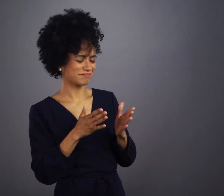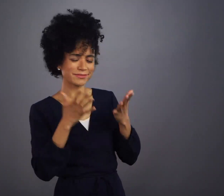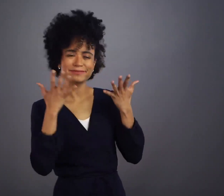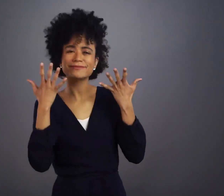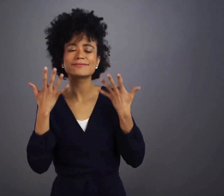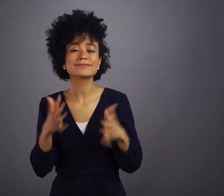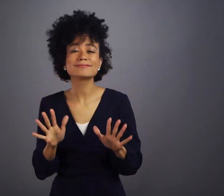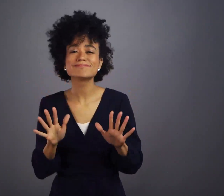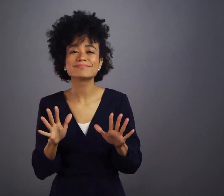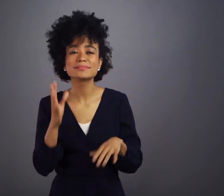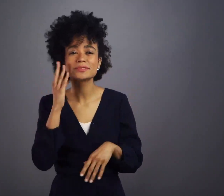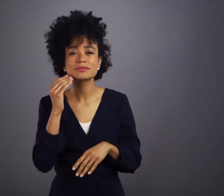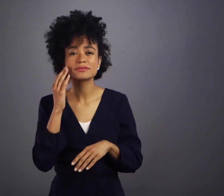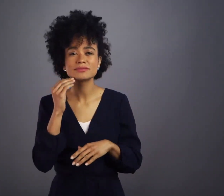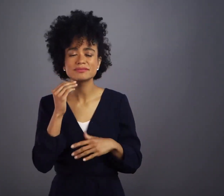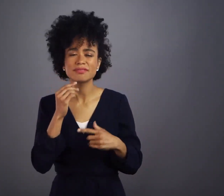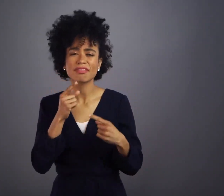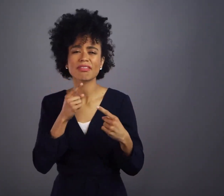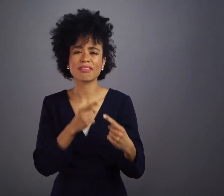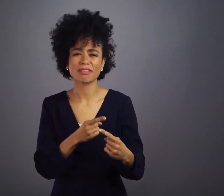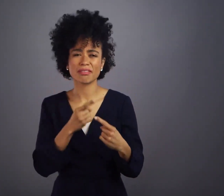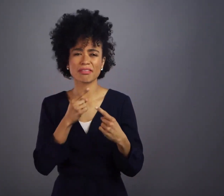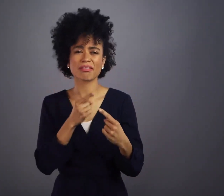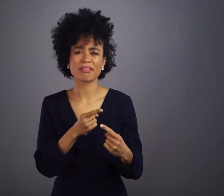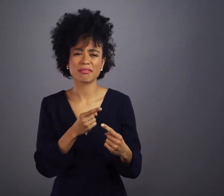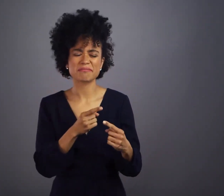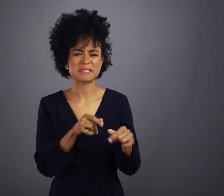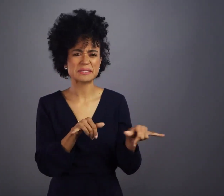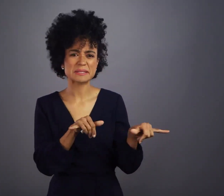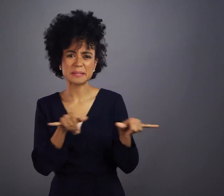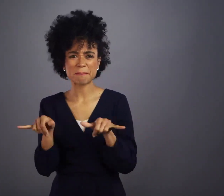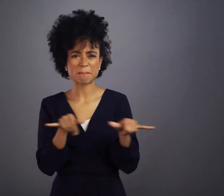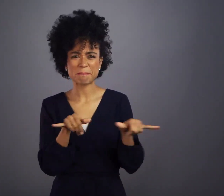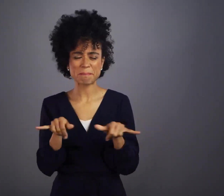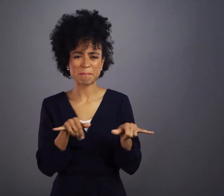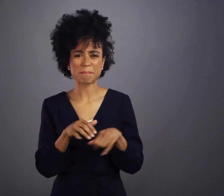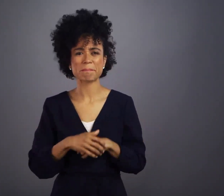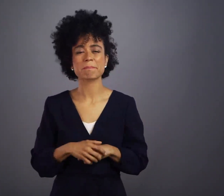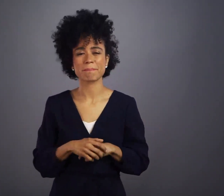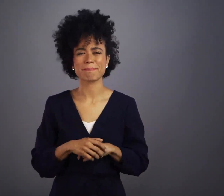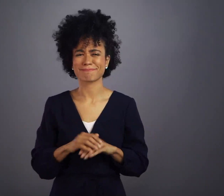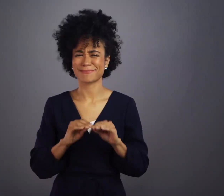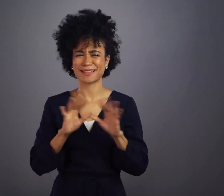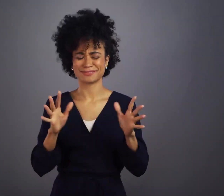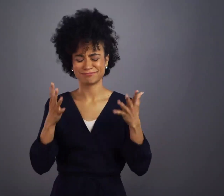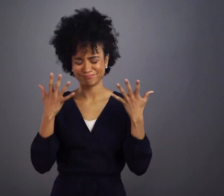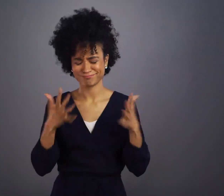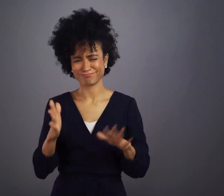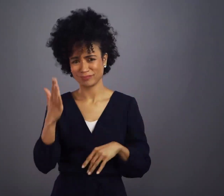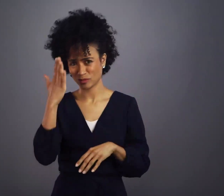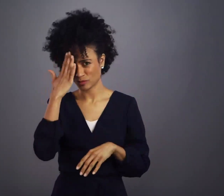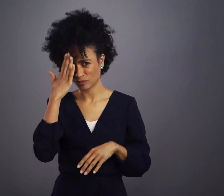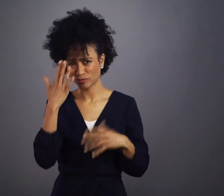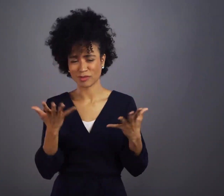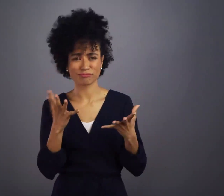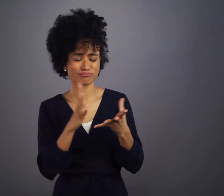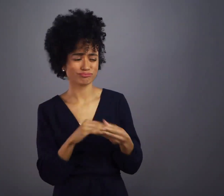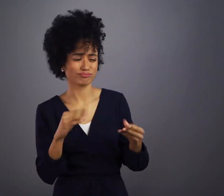That the man who is making the approach has had the same difficulty, that he obviously knows what he is talking about,